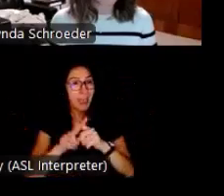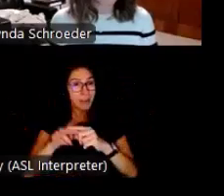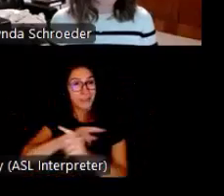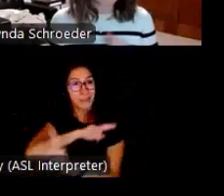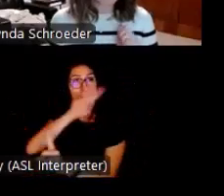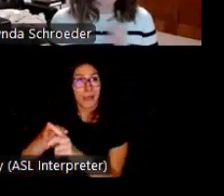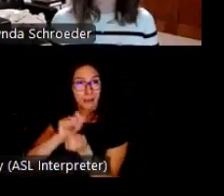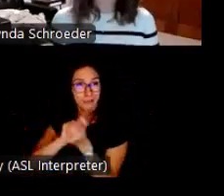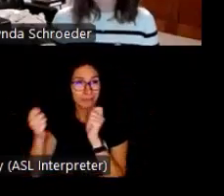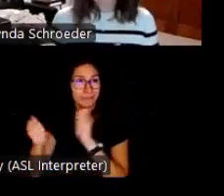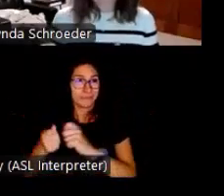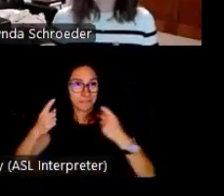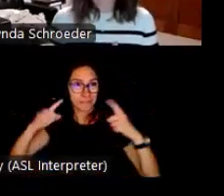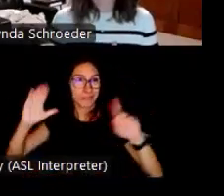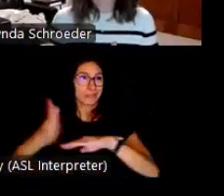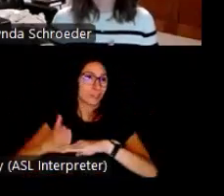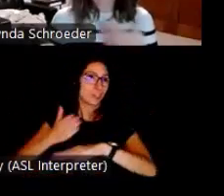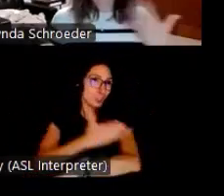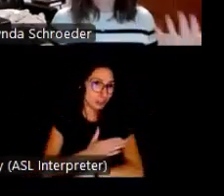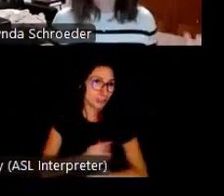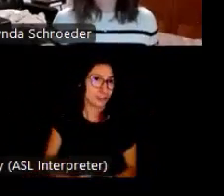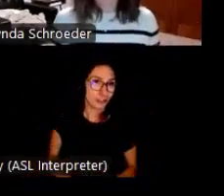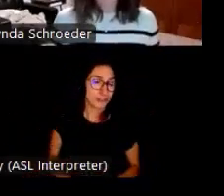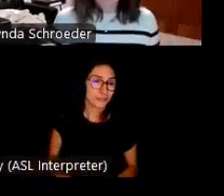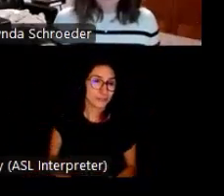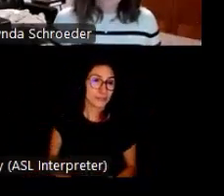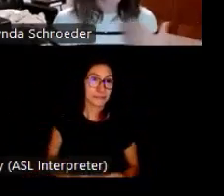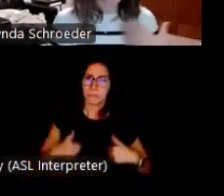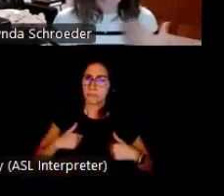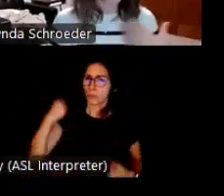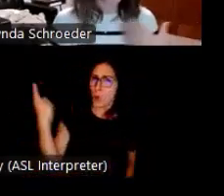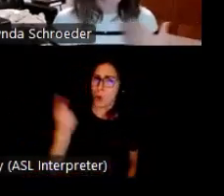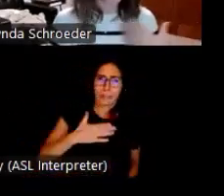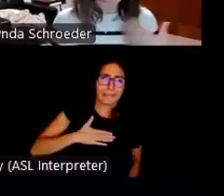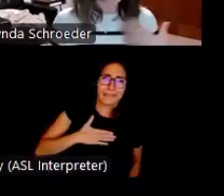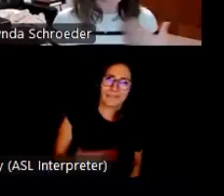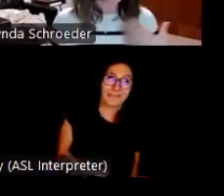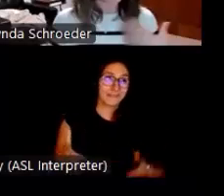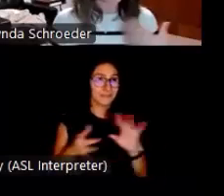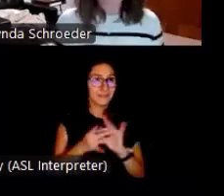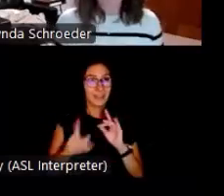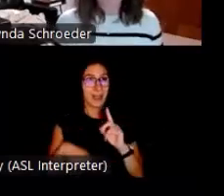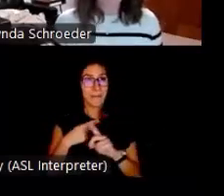I am always happy to talk about the rural assets and what we've done.